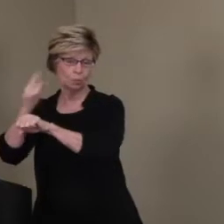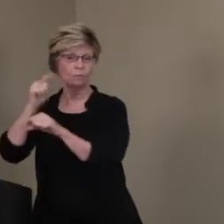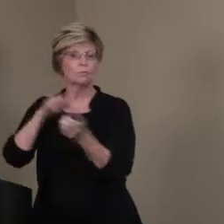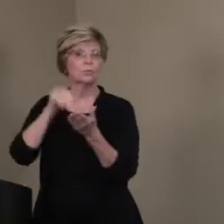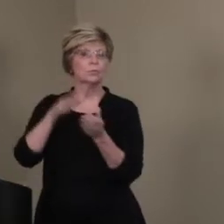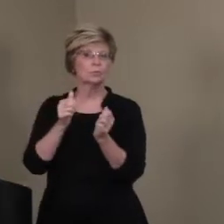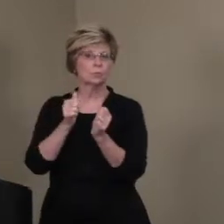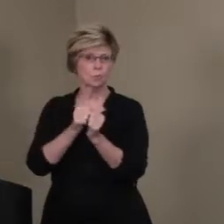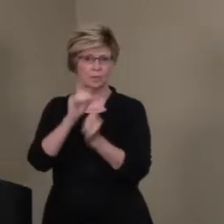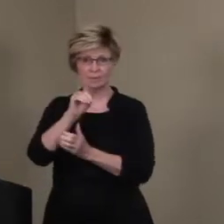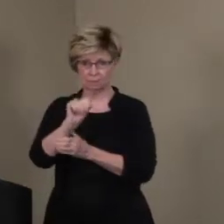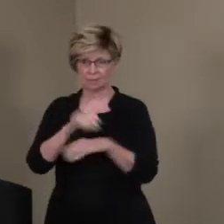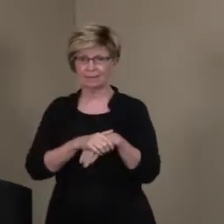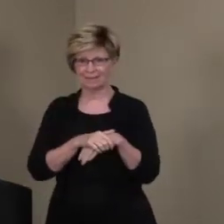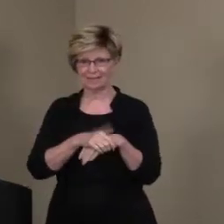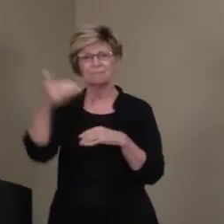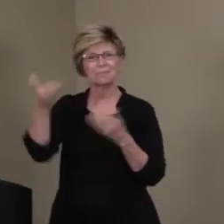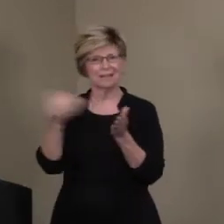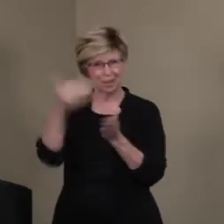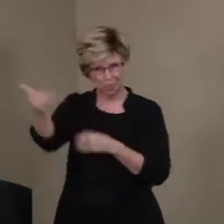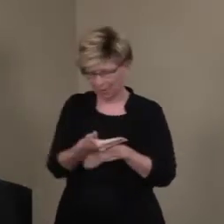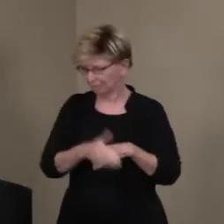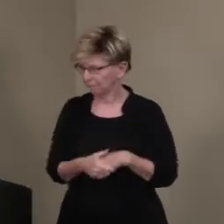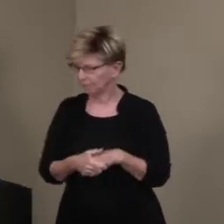transition from school to work for students who have disabilities. And welcome again.